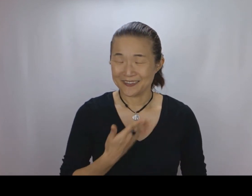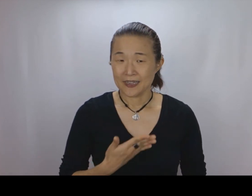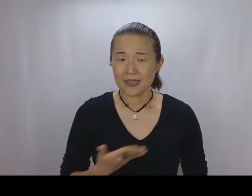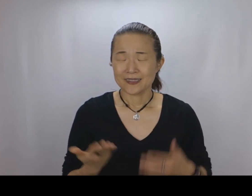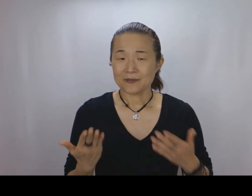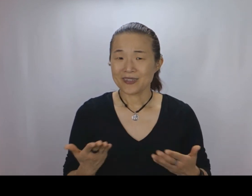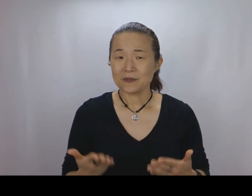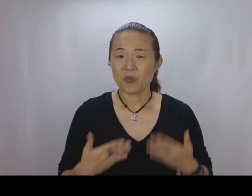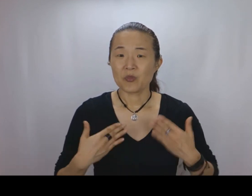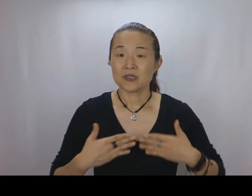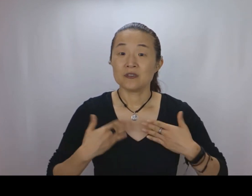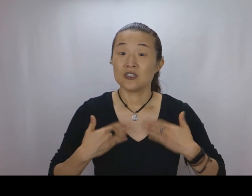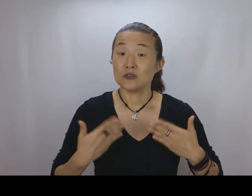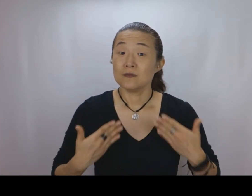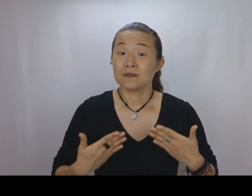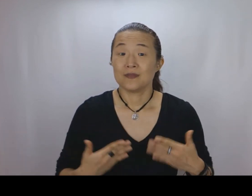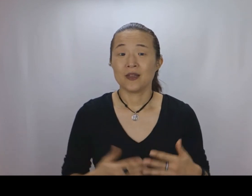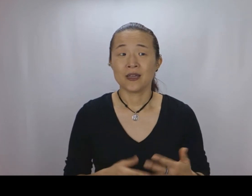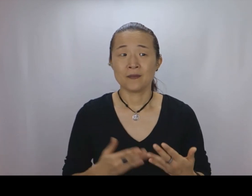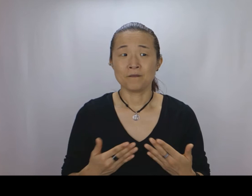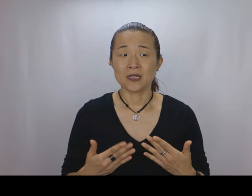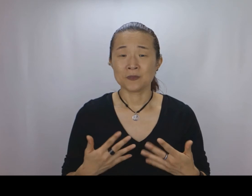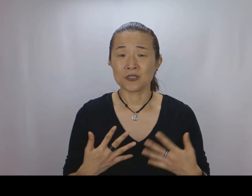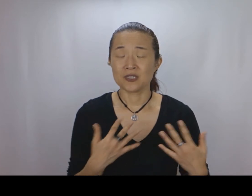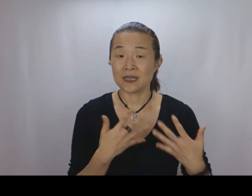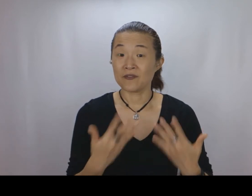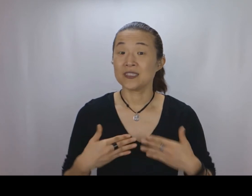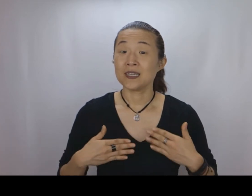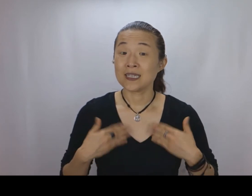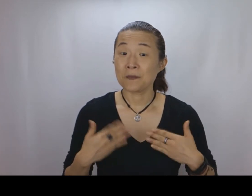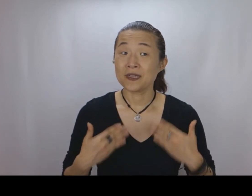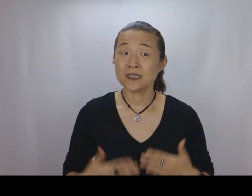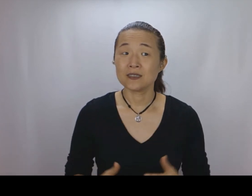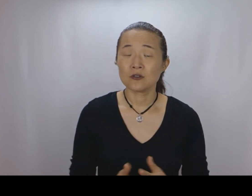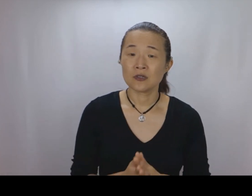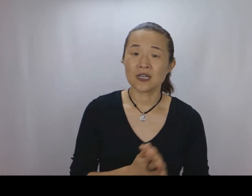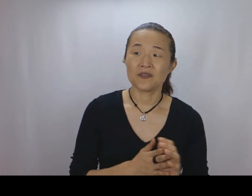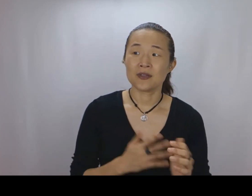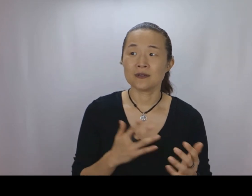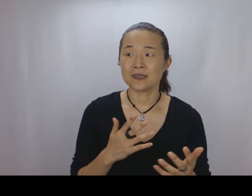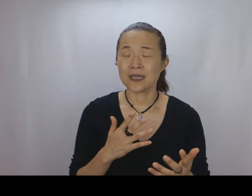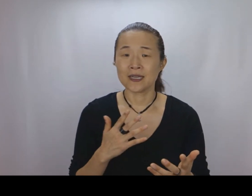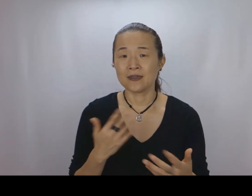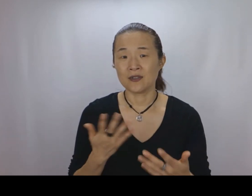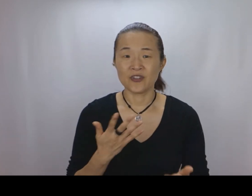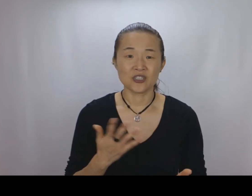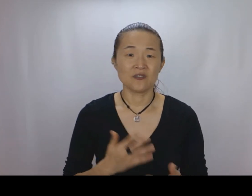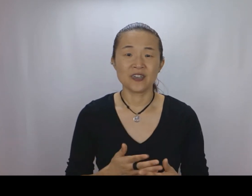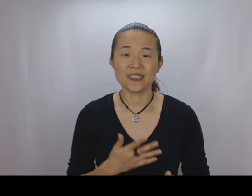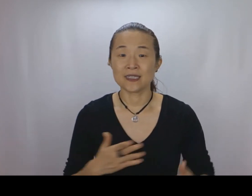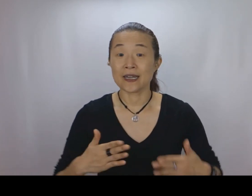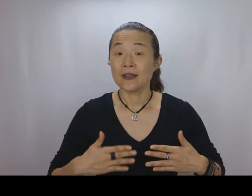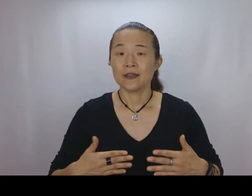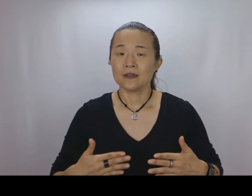Sometimes people do two and especially to emphasize happiness or if they're saying an official phrase like you know,